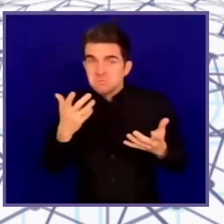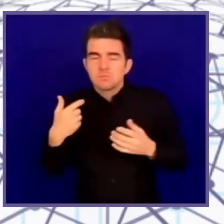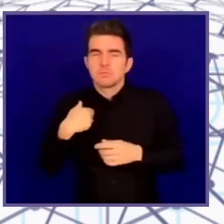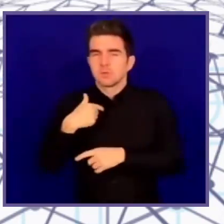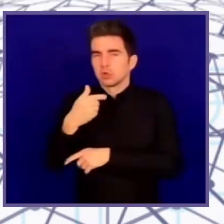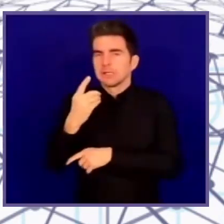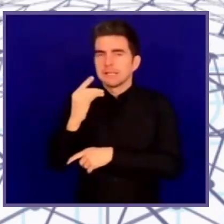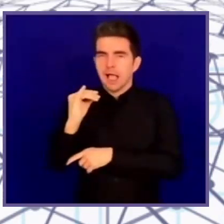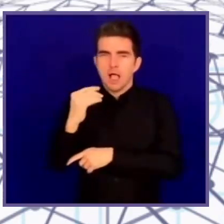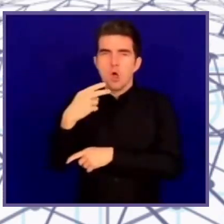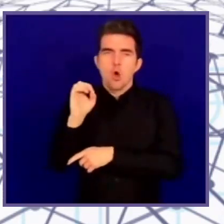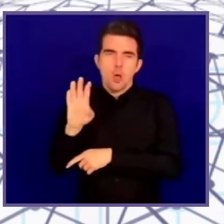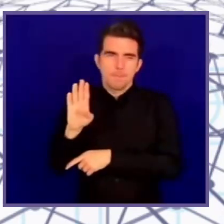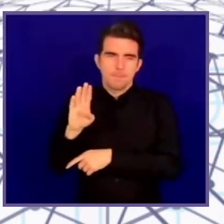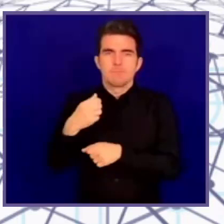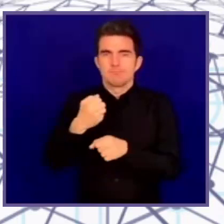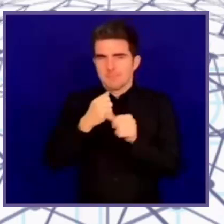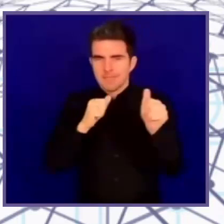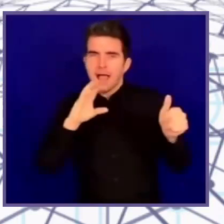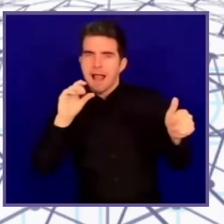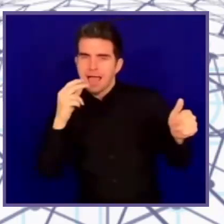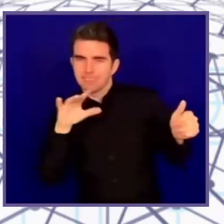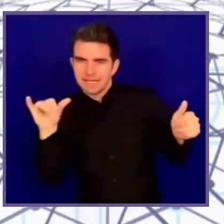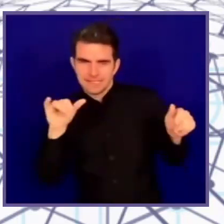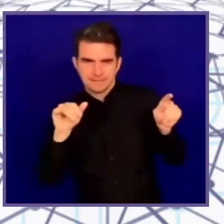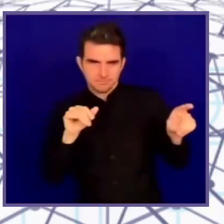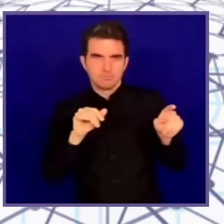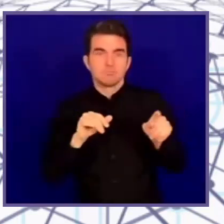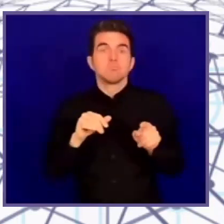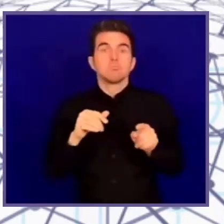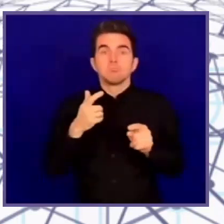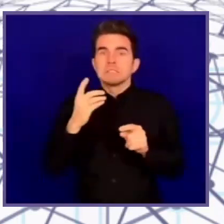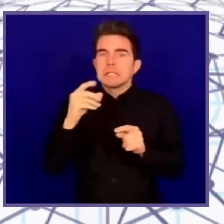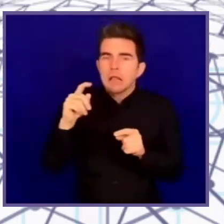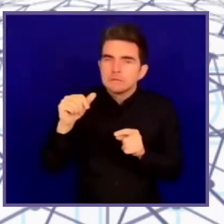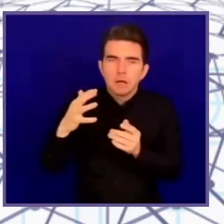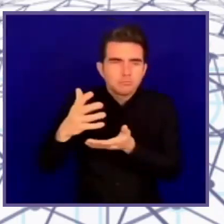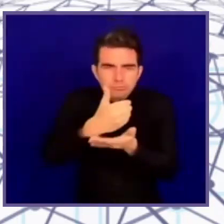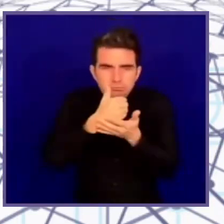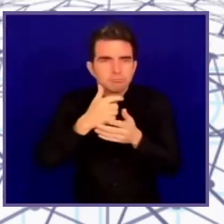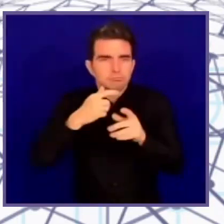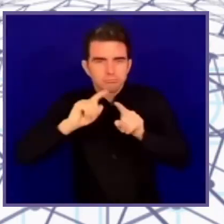and today, we have heard about the importance of out of the lab thinking the value of lived